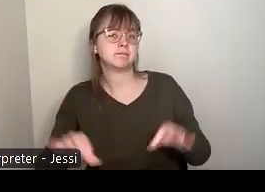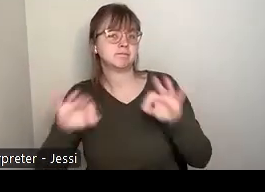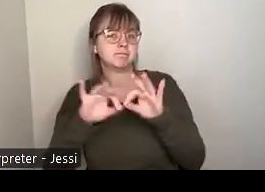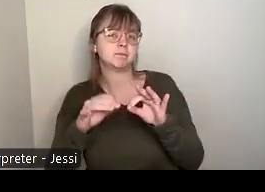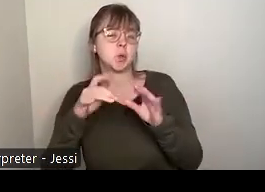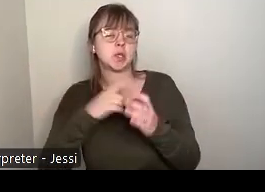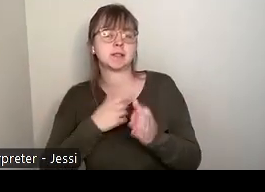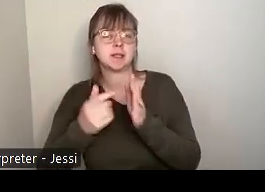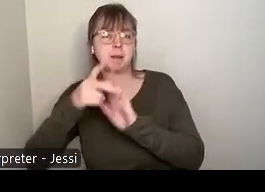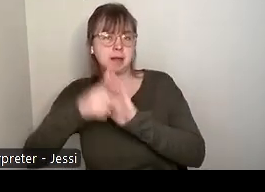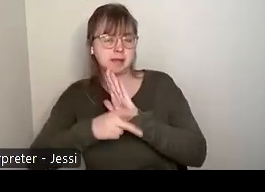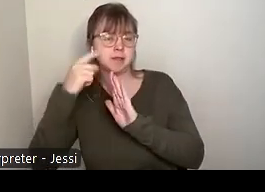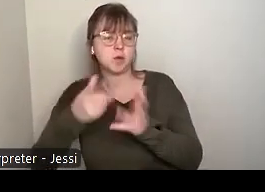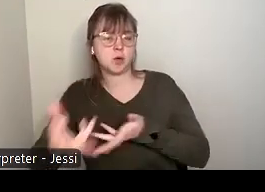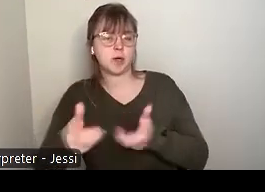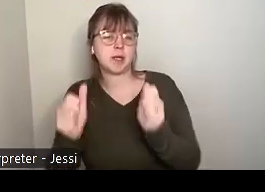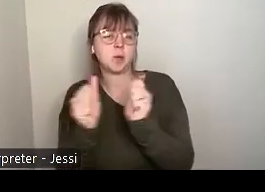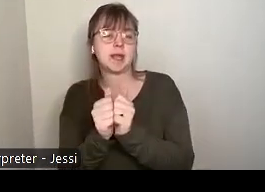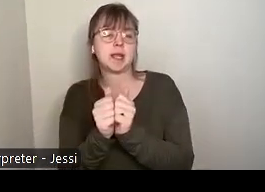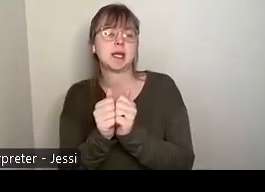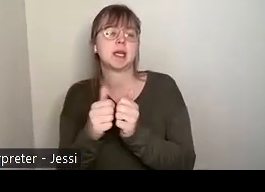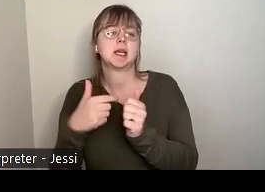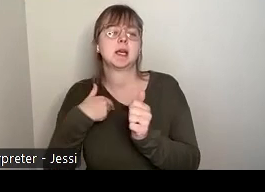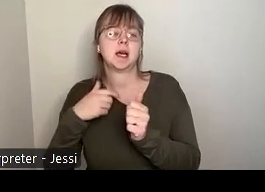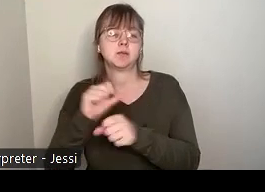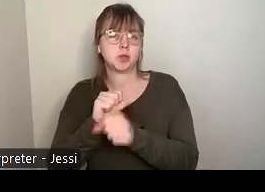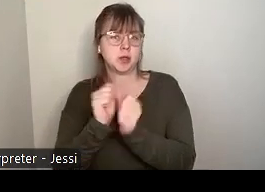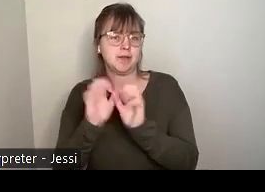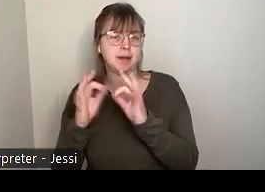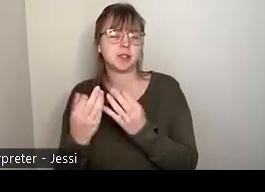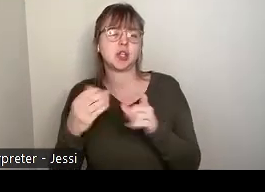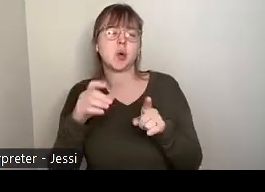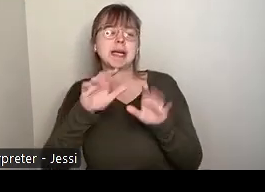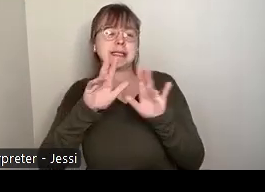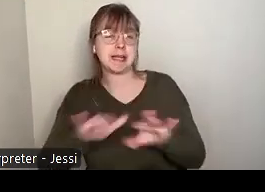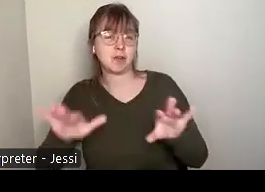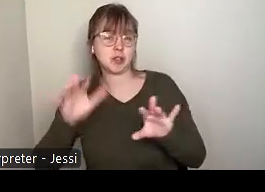Irving Harris foundation so we're going to uh just maybe highlight a couple of those so